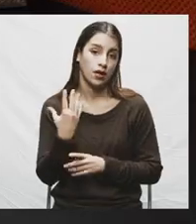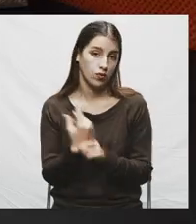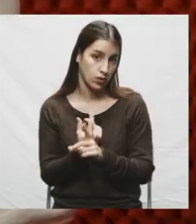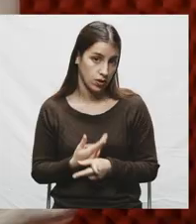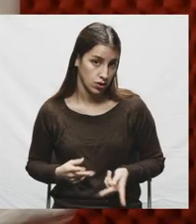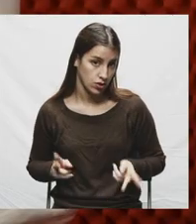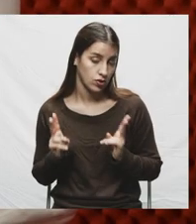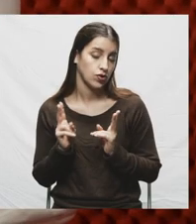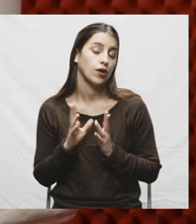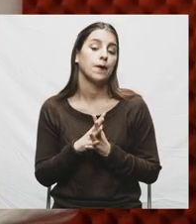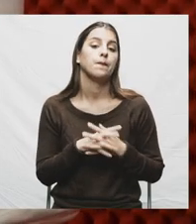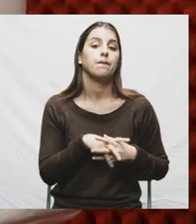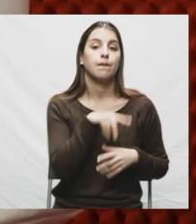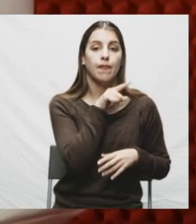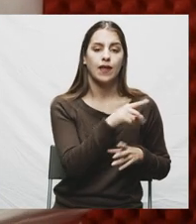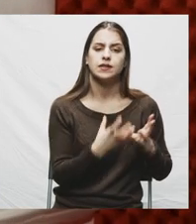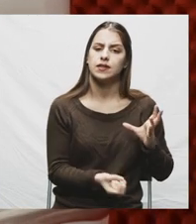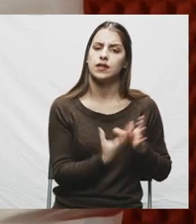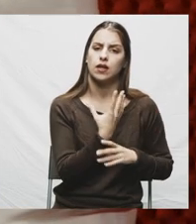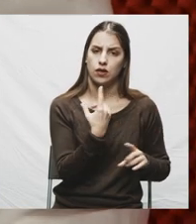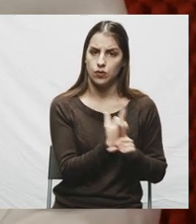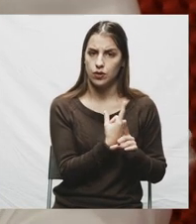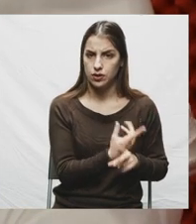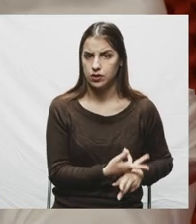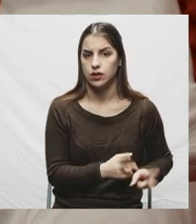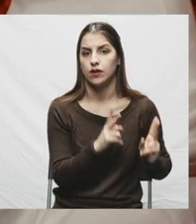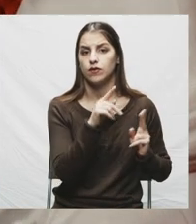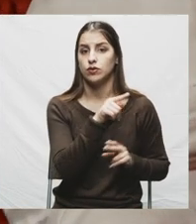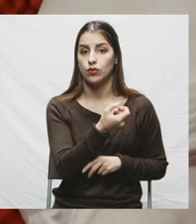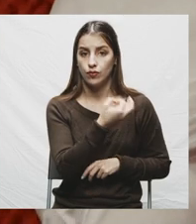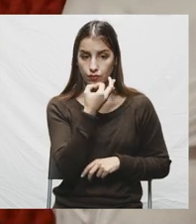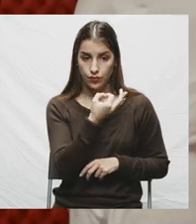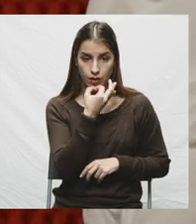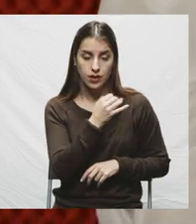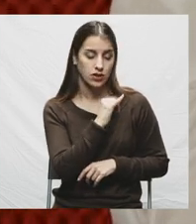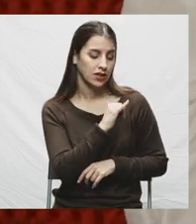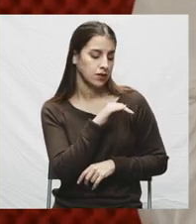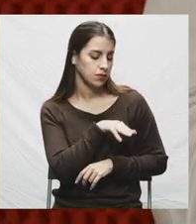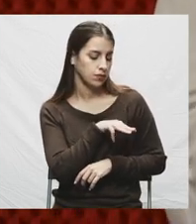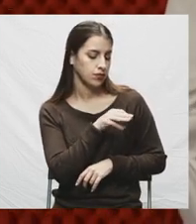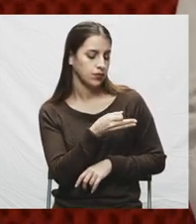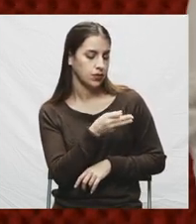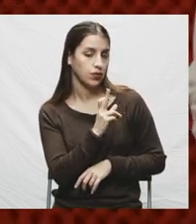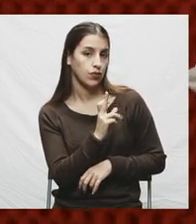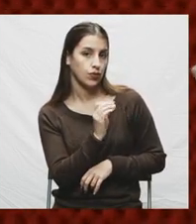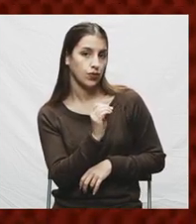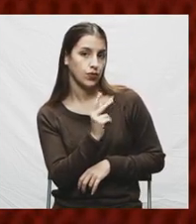[Ana] — That improvisation you talk about, in a way... I mean, when you say the word it already comes full of